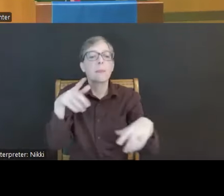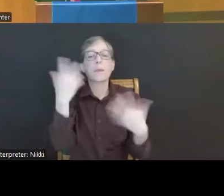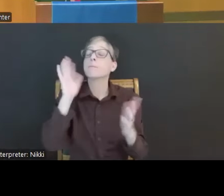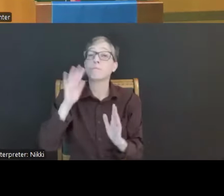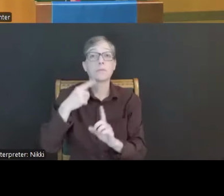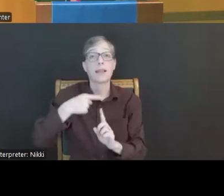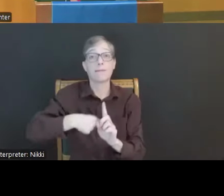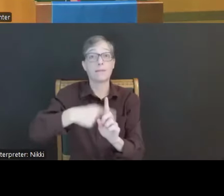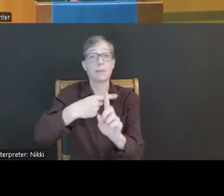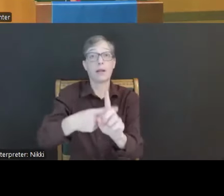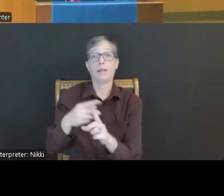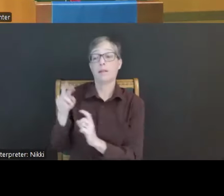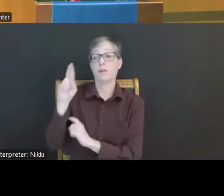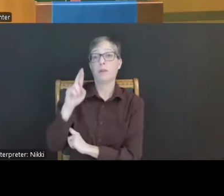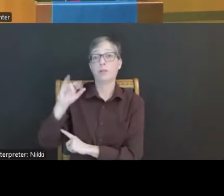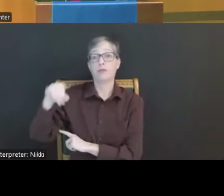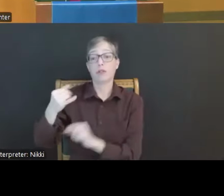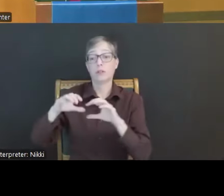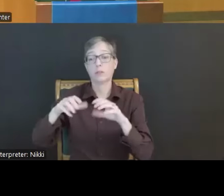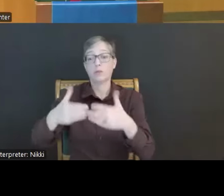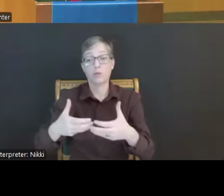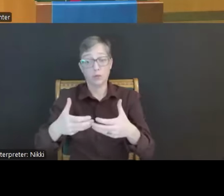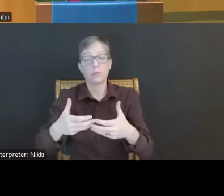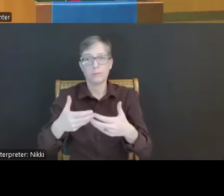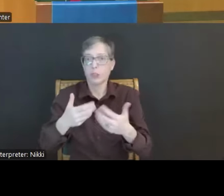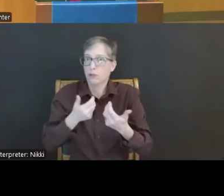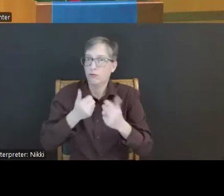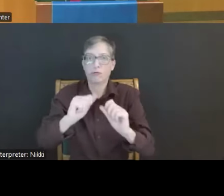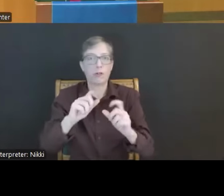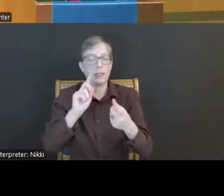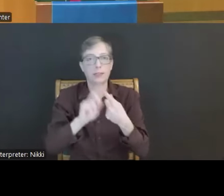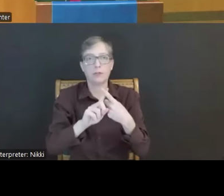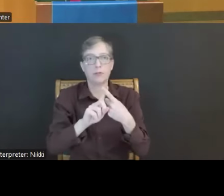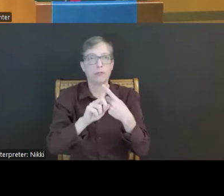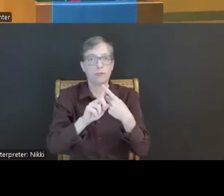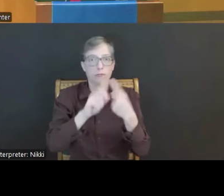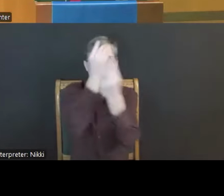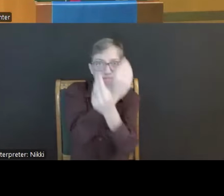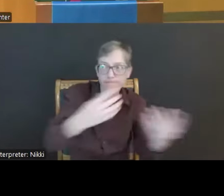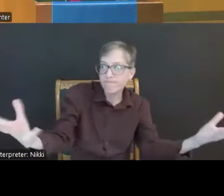Justice group tries their best to make sure we're bringing some type of awareness for that month as